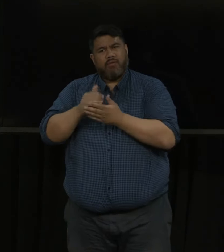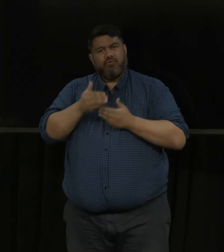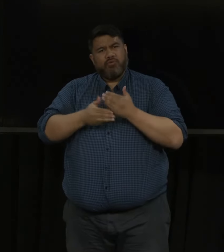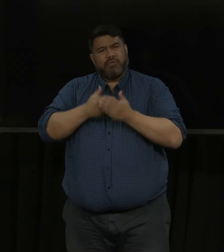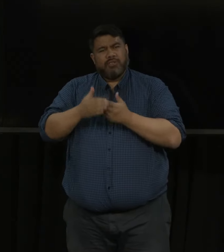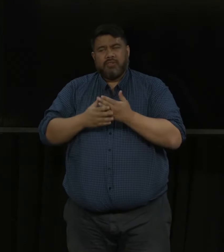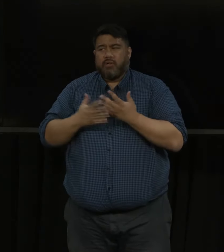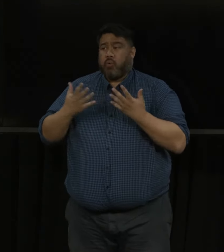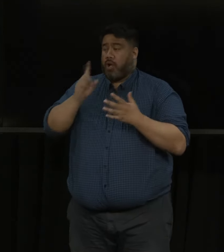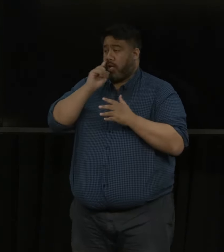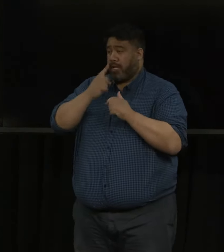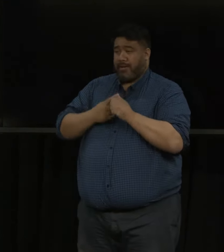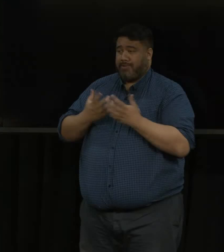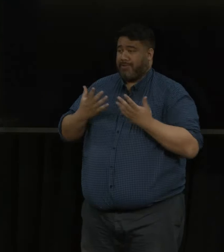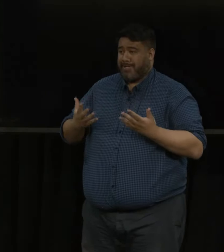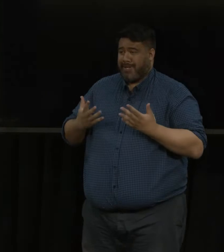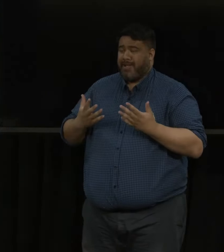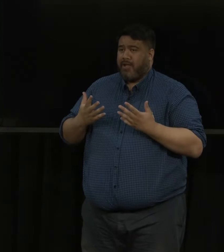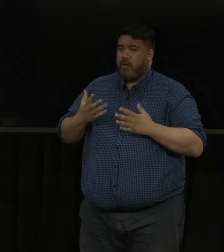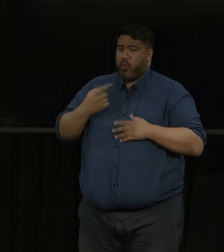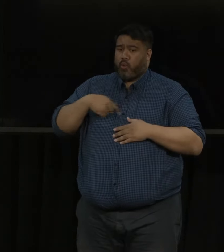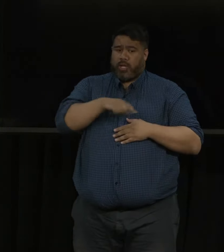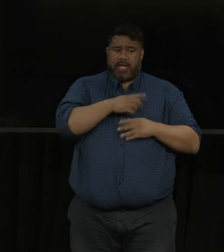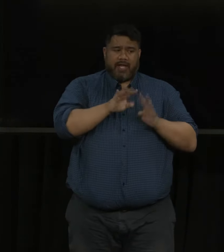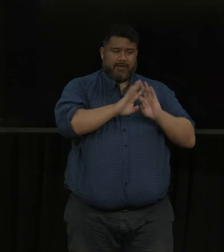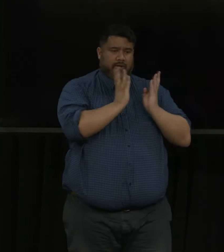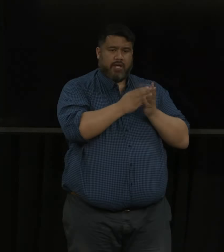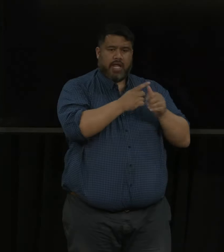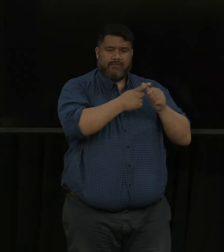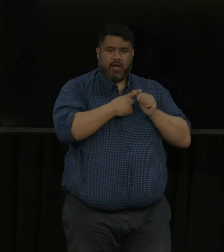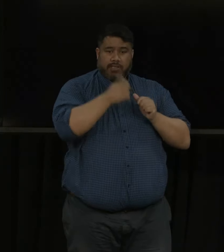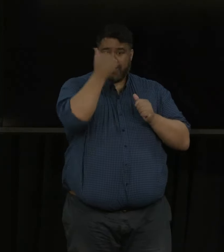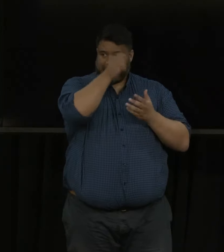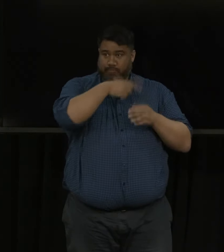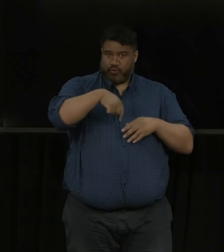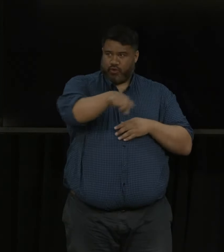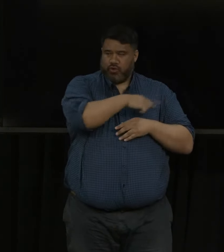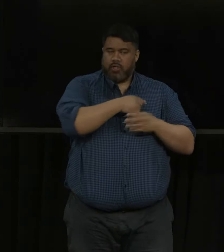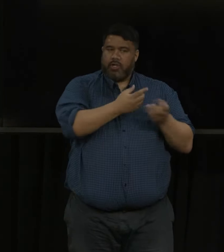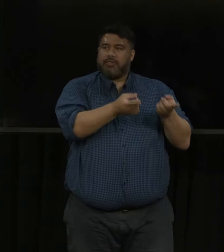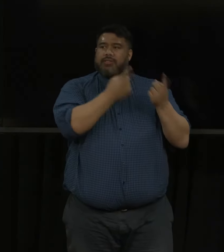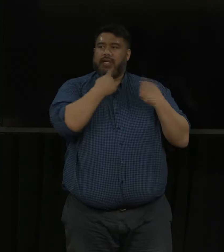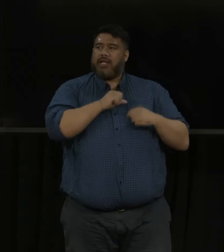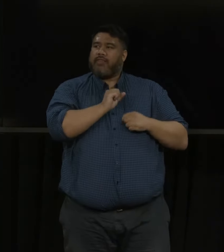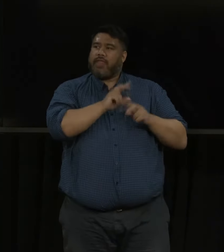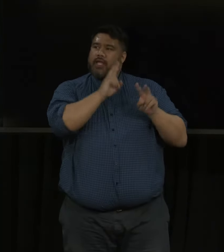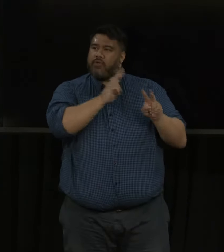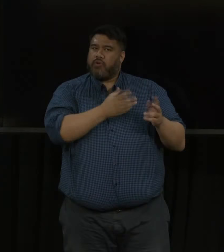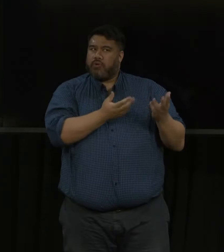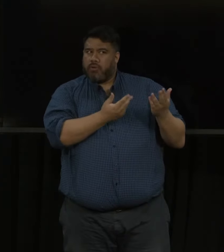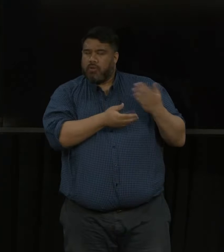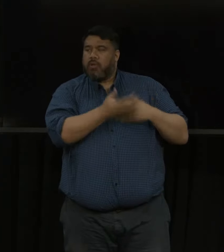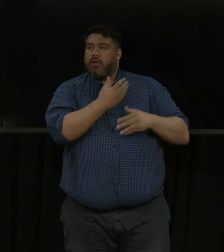secure those vaccines in a timely way. $$TRANSMIT>> If they are approved, what's the